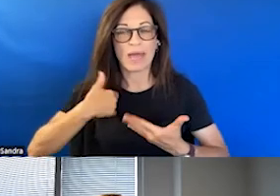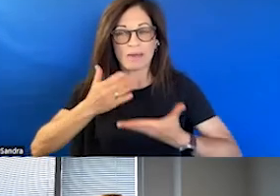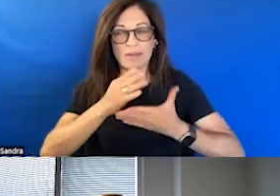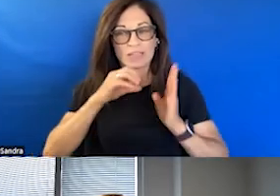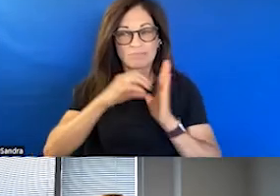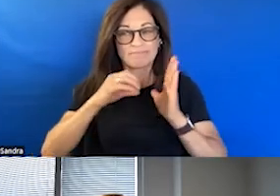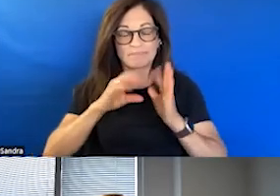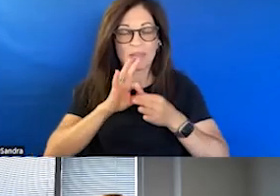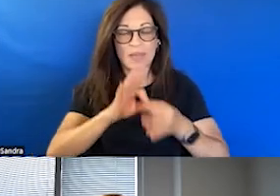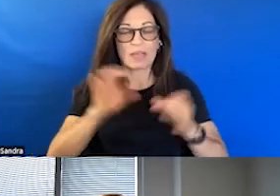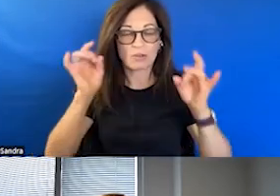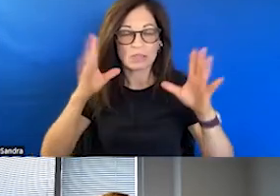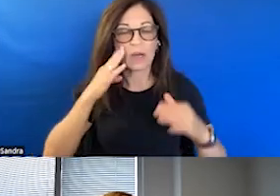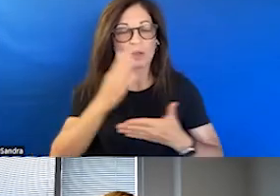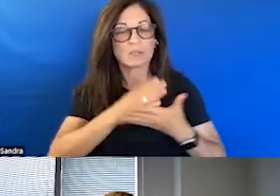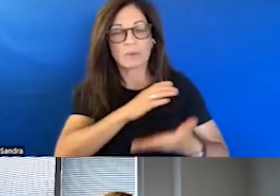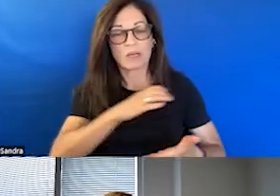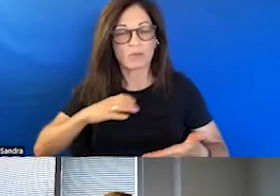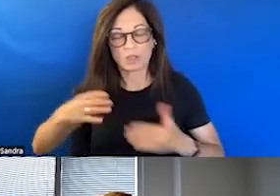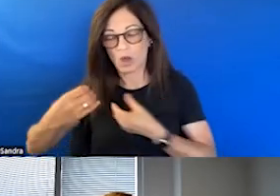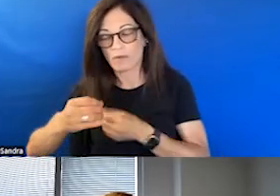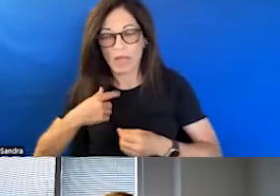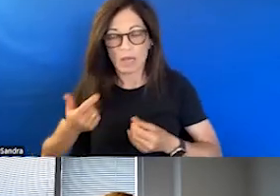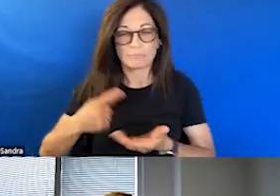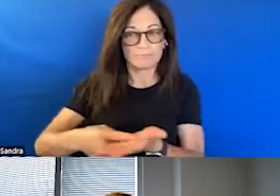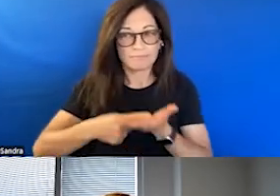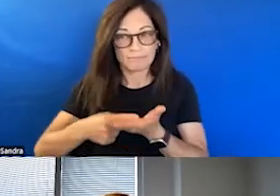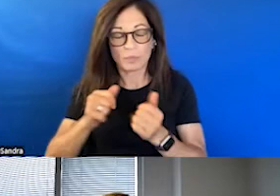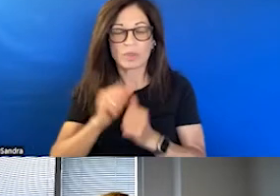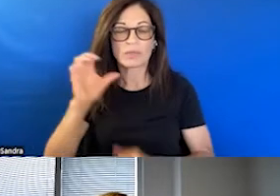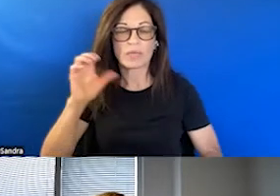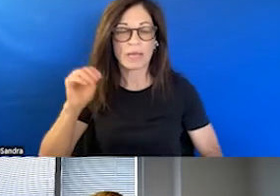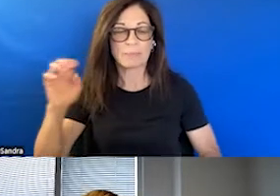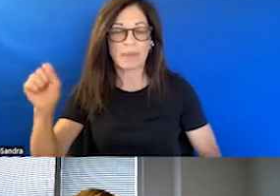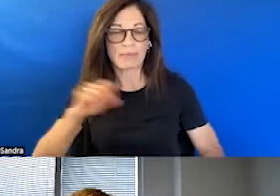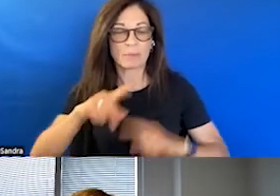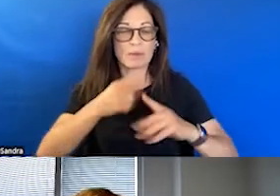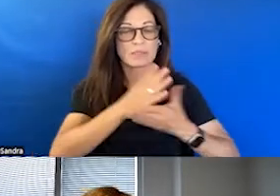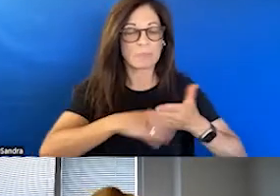SOME OF THE CONGRESSIONAL OFFICES, ARE BACK AND FORTH WITH CMS, ON THE SPECIFIC LANGUAGE. SOME